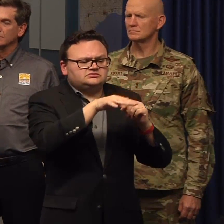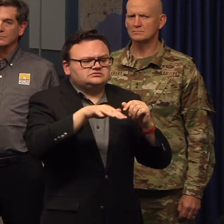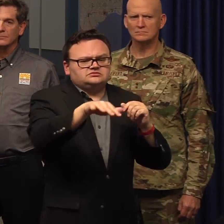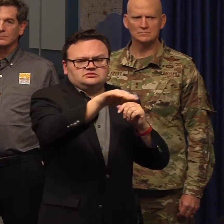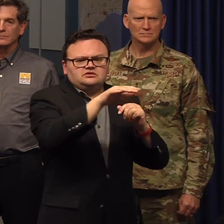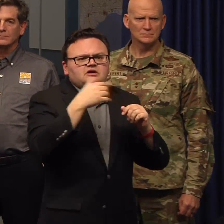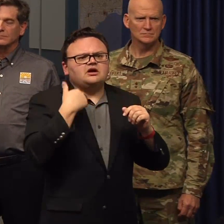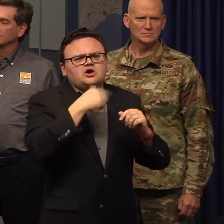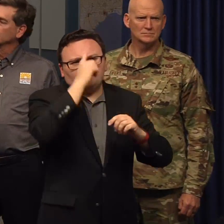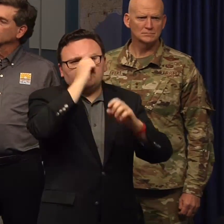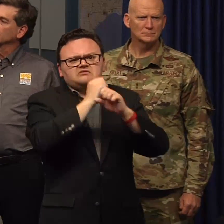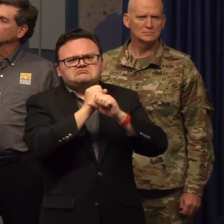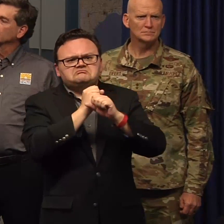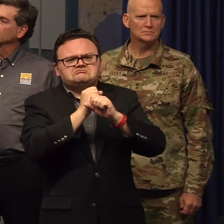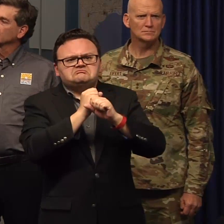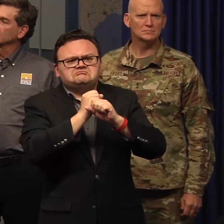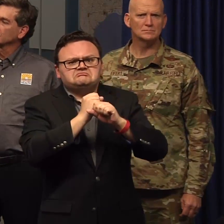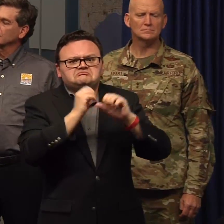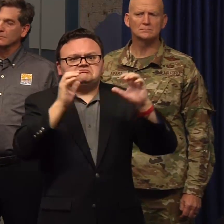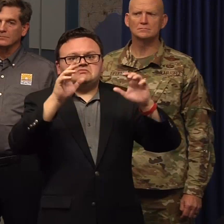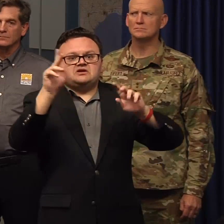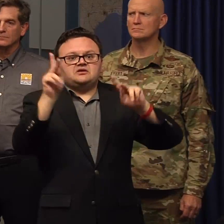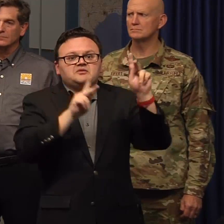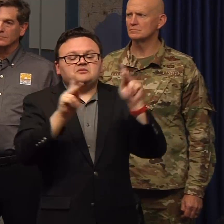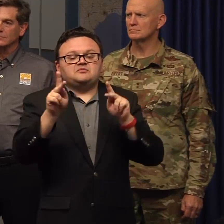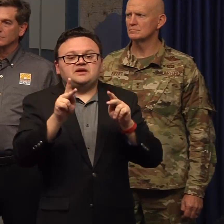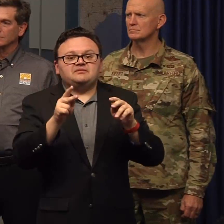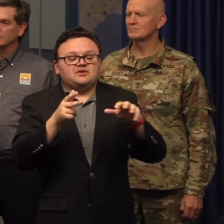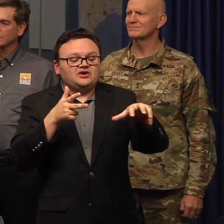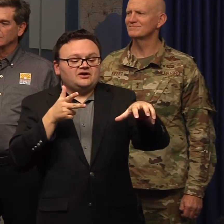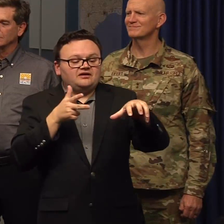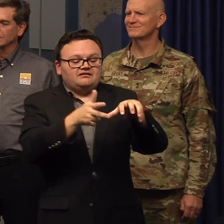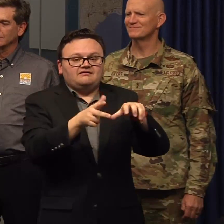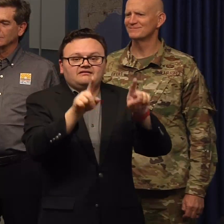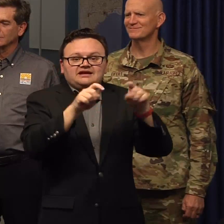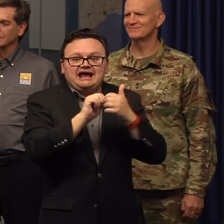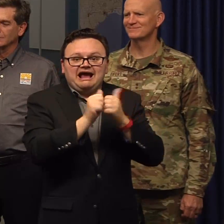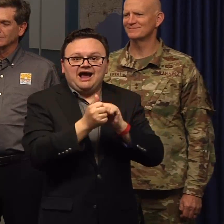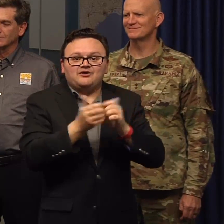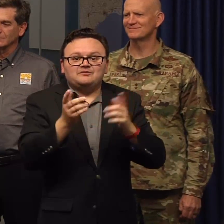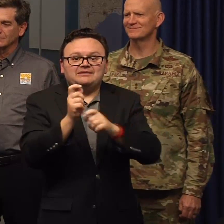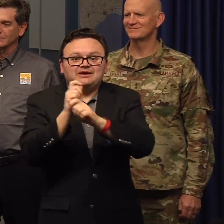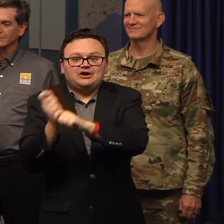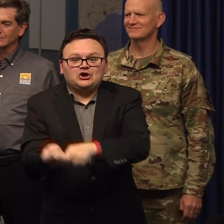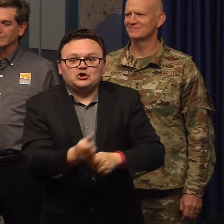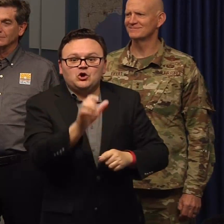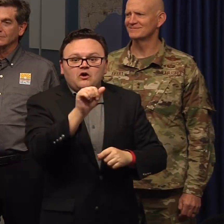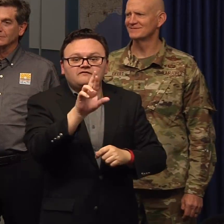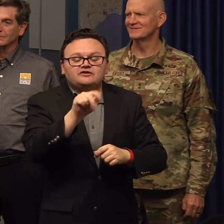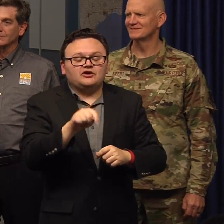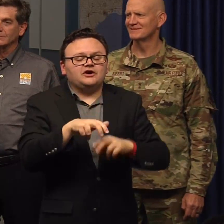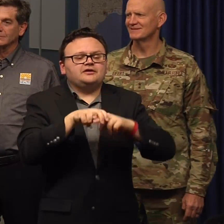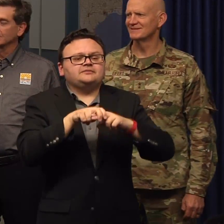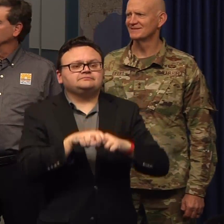PEOPLE START TO BE TESTED AND